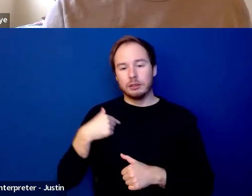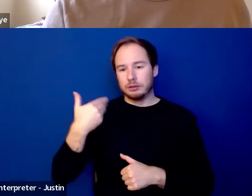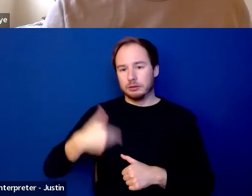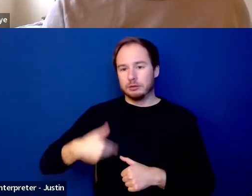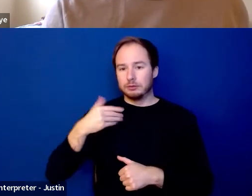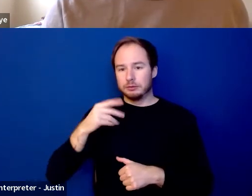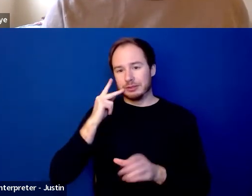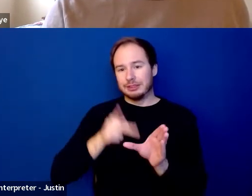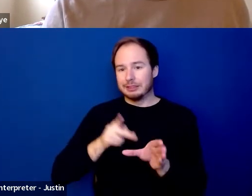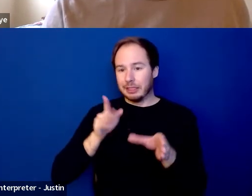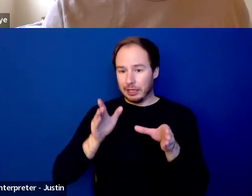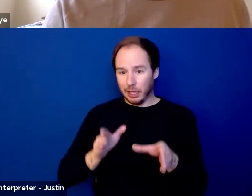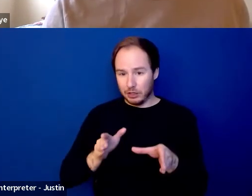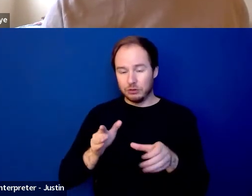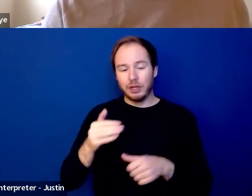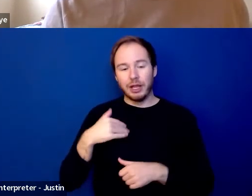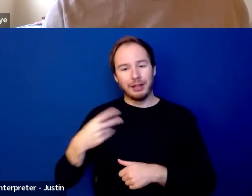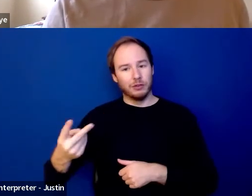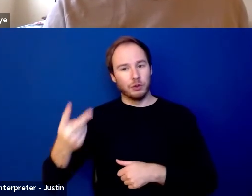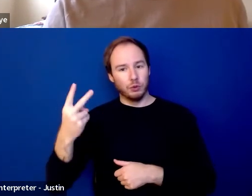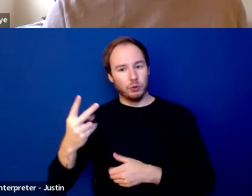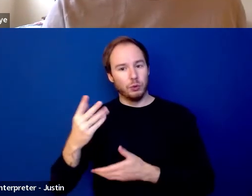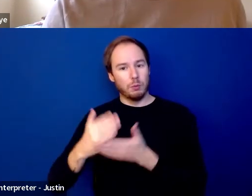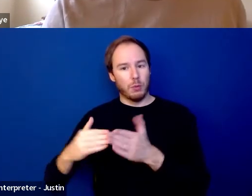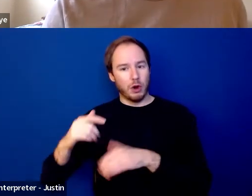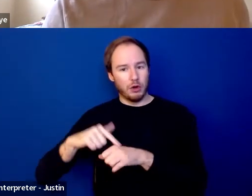We have two part-time internists on our team.